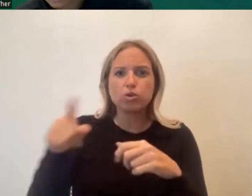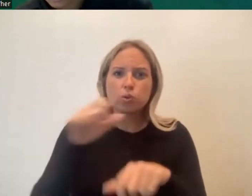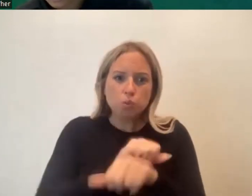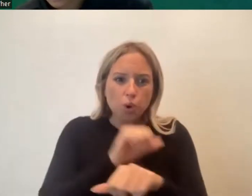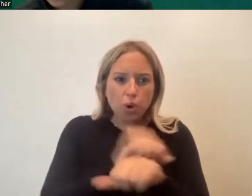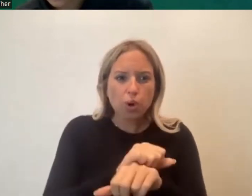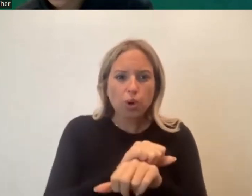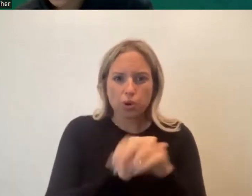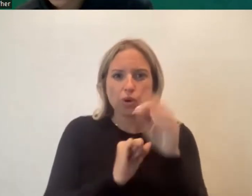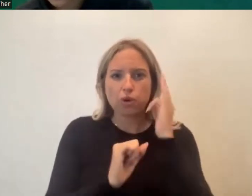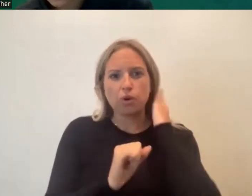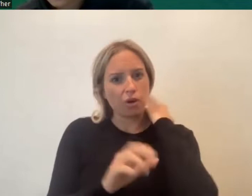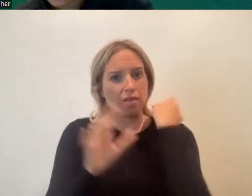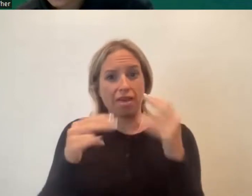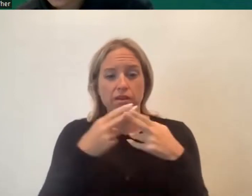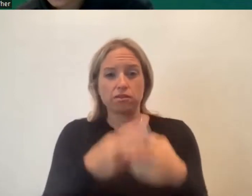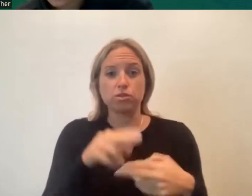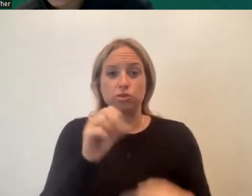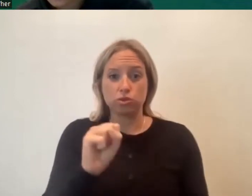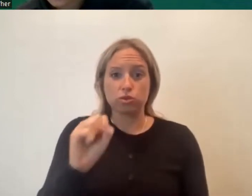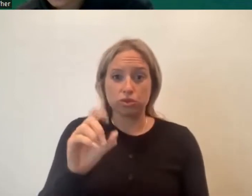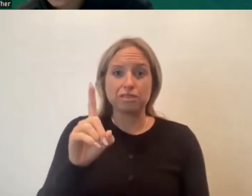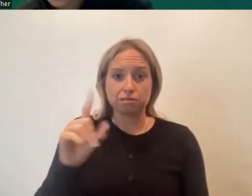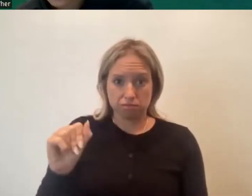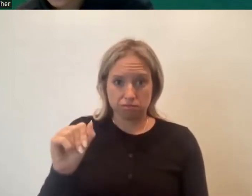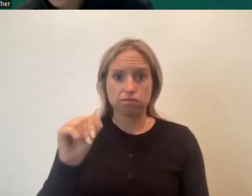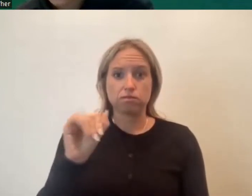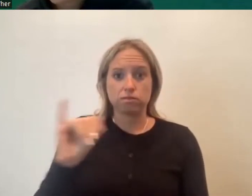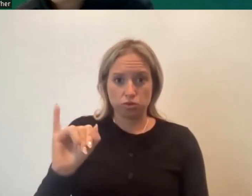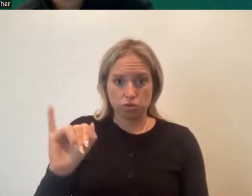That's Social Security Disability Insurance. Tadra: All right.